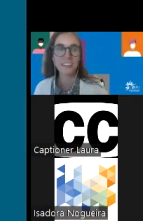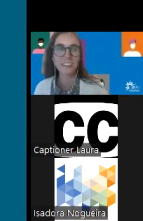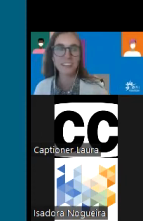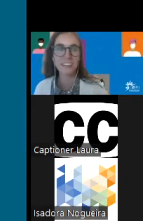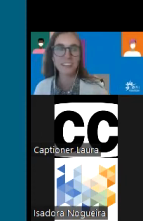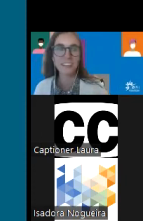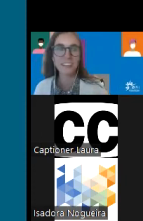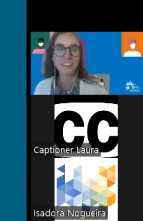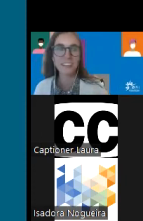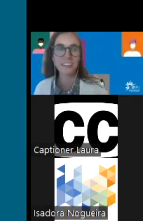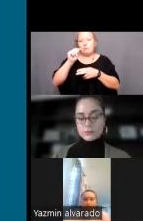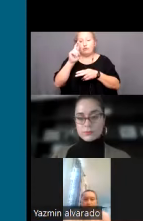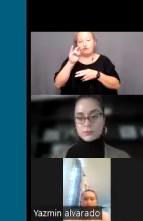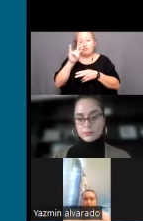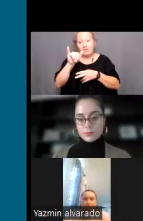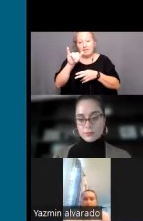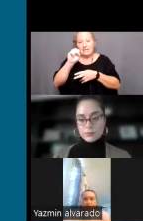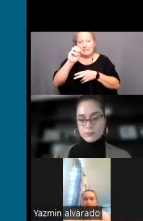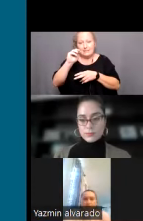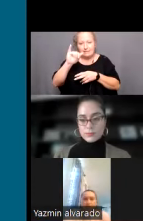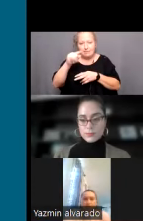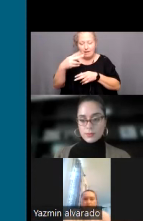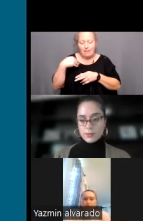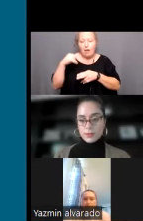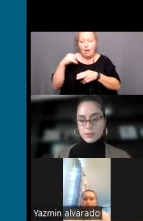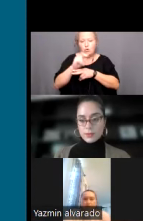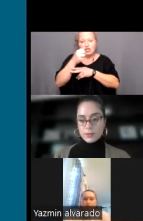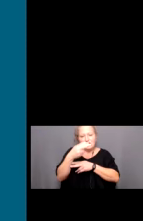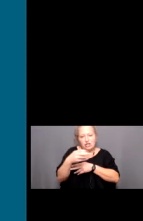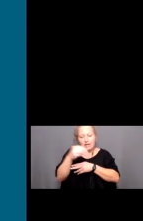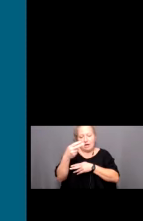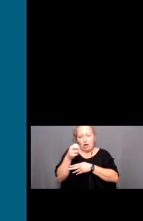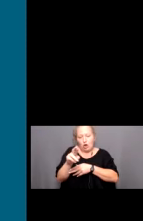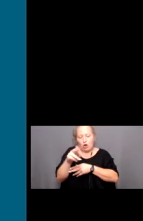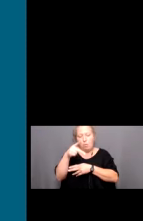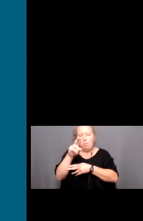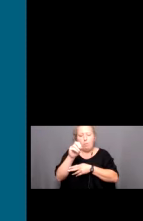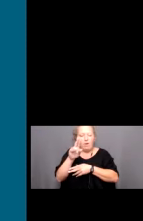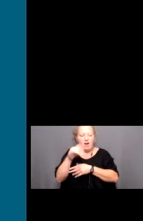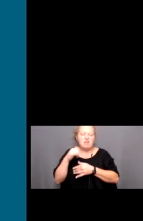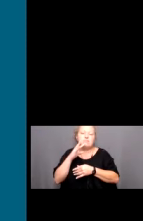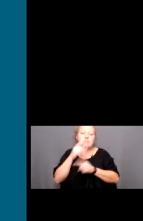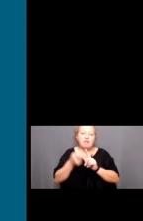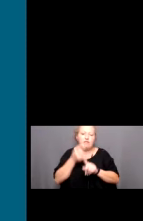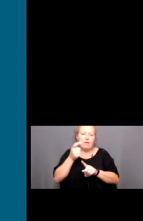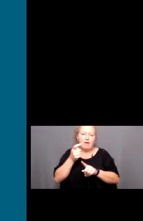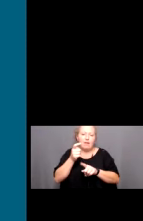my name is Trinity Smyth, I use She her pronouns, and I am speaking to you from unceded Nisenan land.